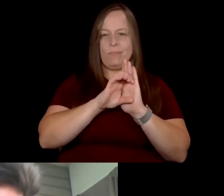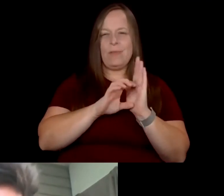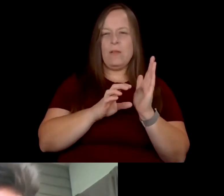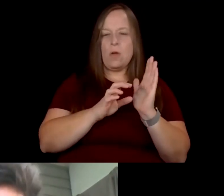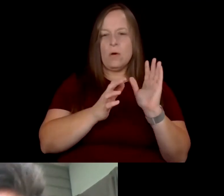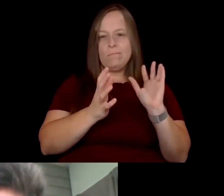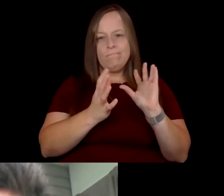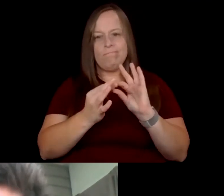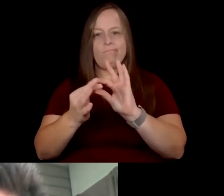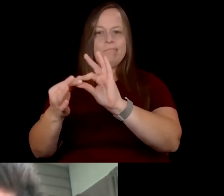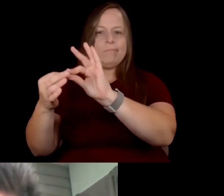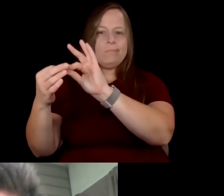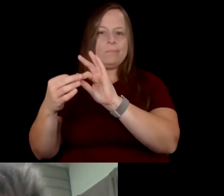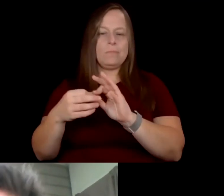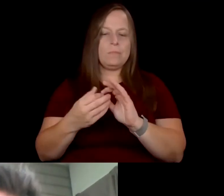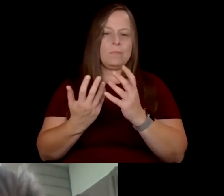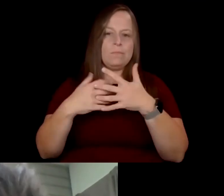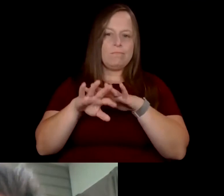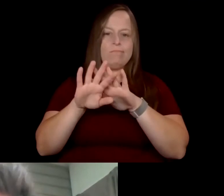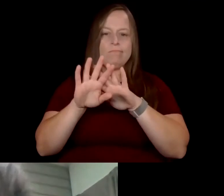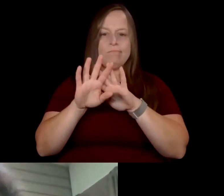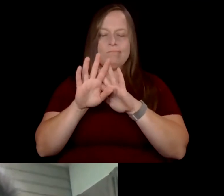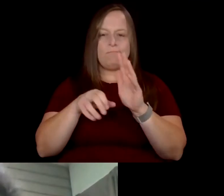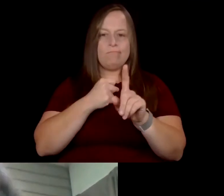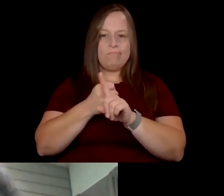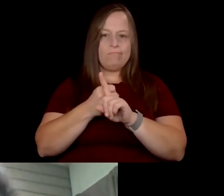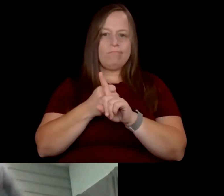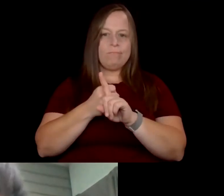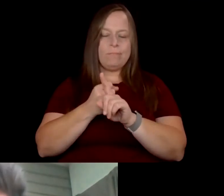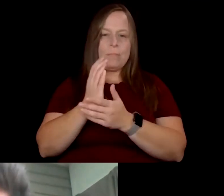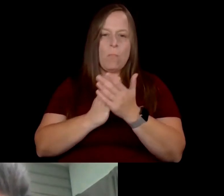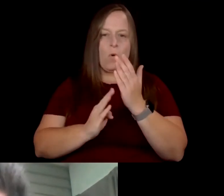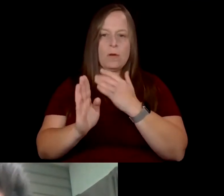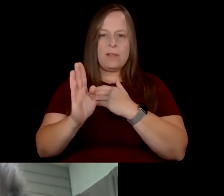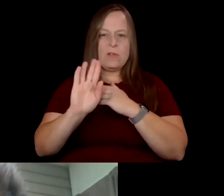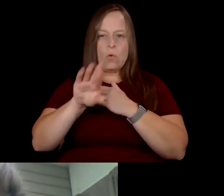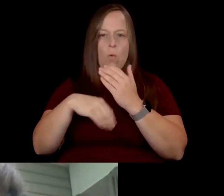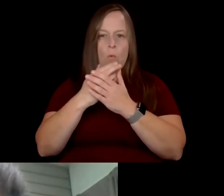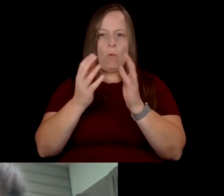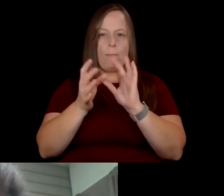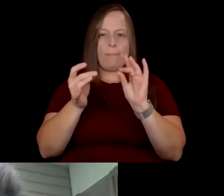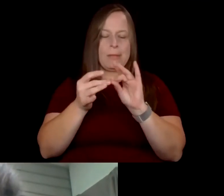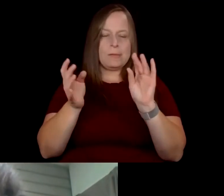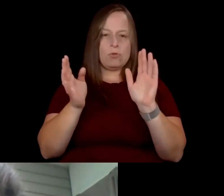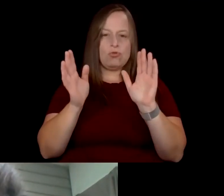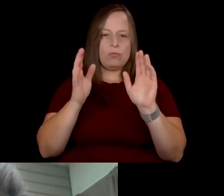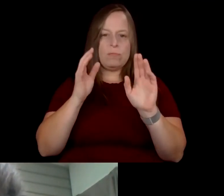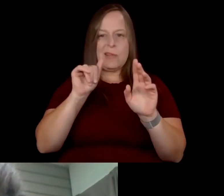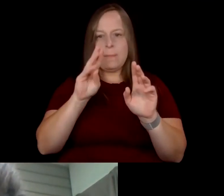That is a real component, so an important piece to this whole message that Amanda and Loretta